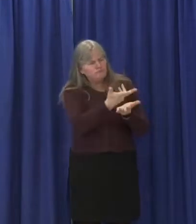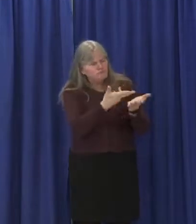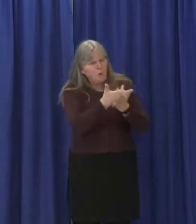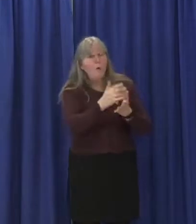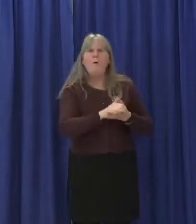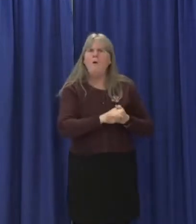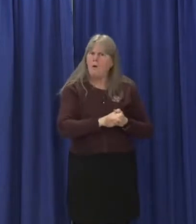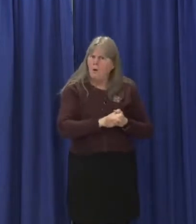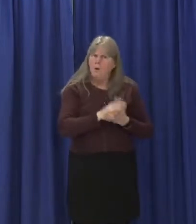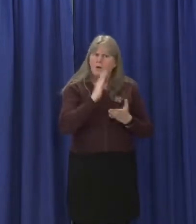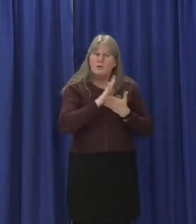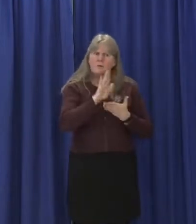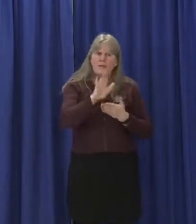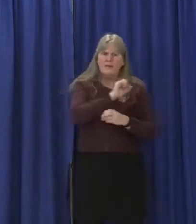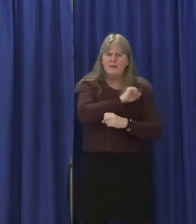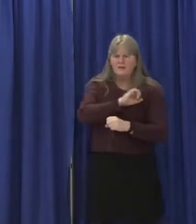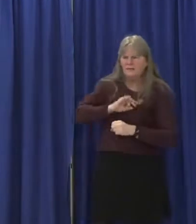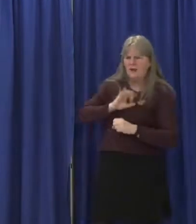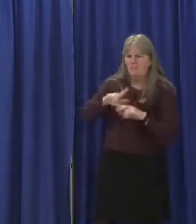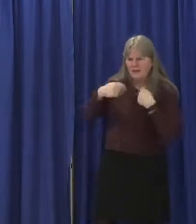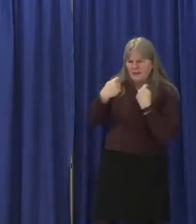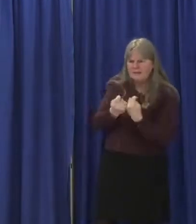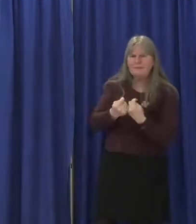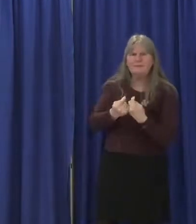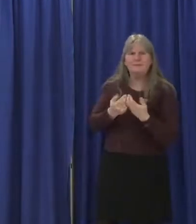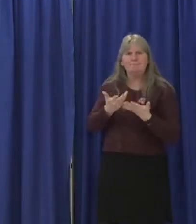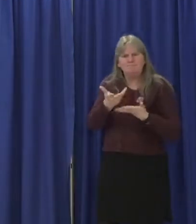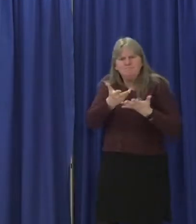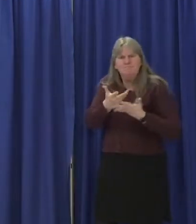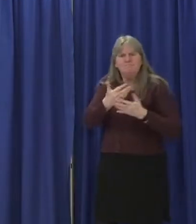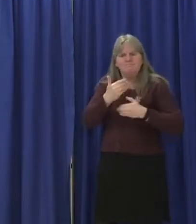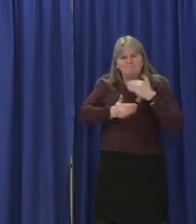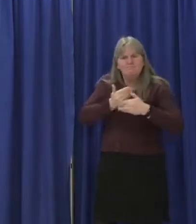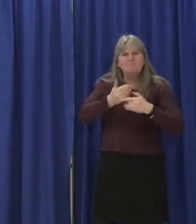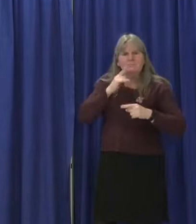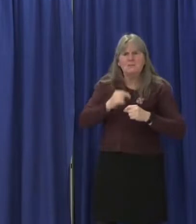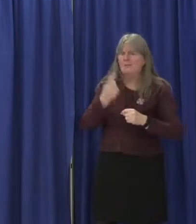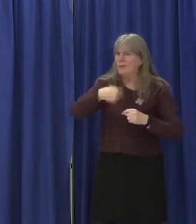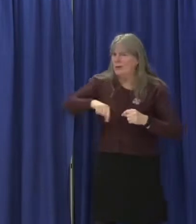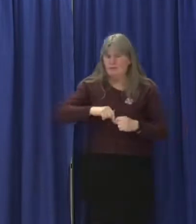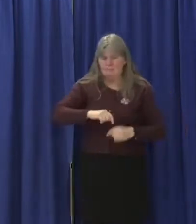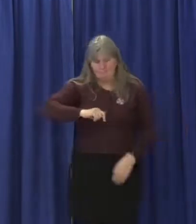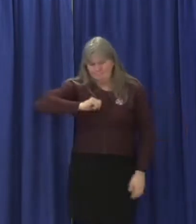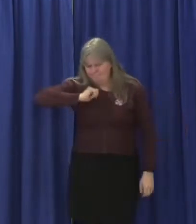staff about the team and what that means. You know, and we're all digging deep.